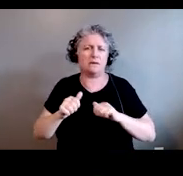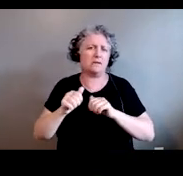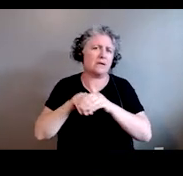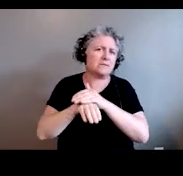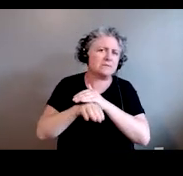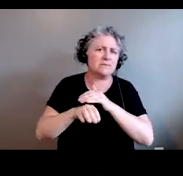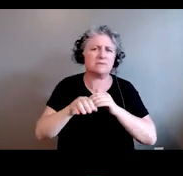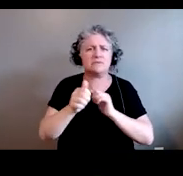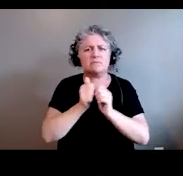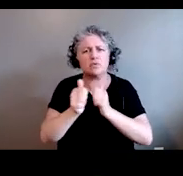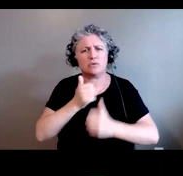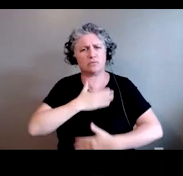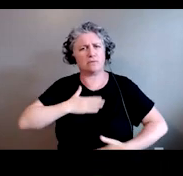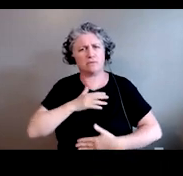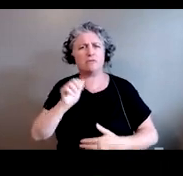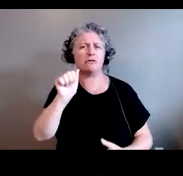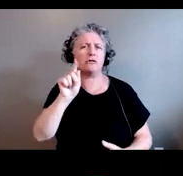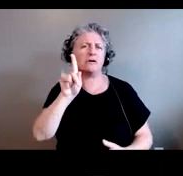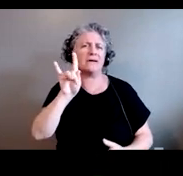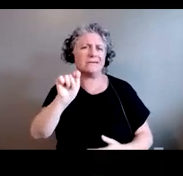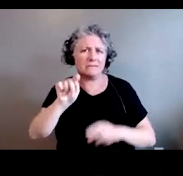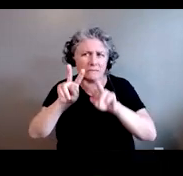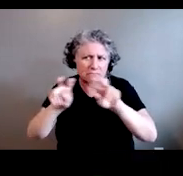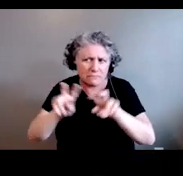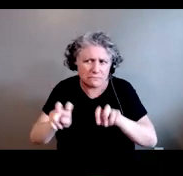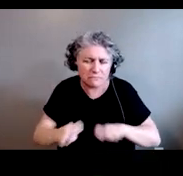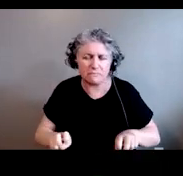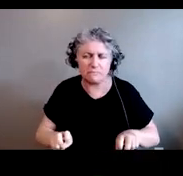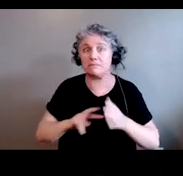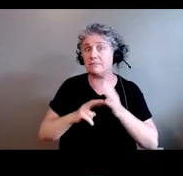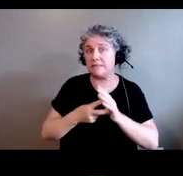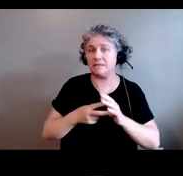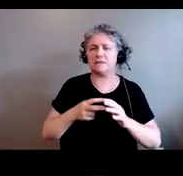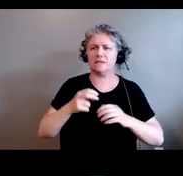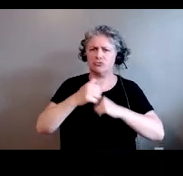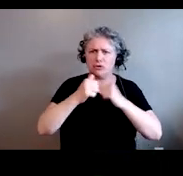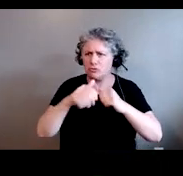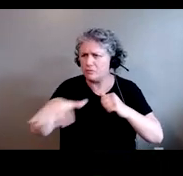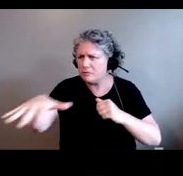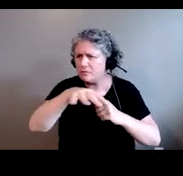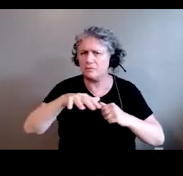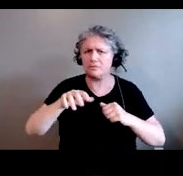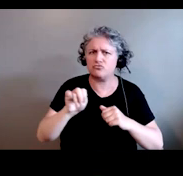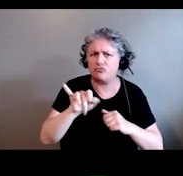Audits. So what that entails is we look at the structures. We've been those park, the trail systems in the infrastructure.